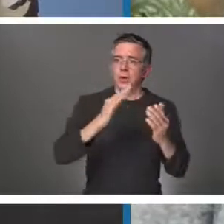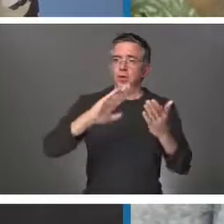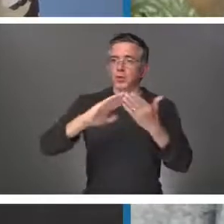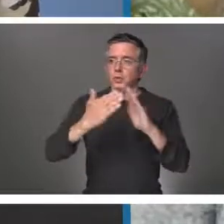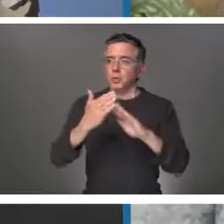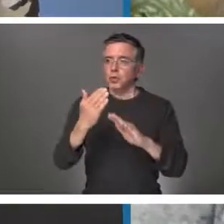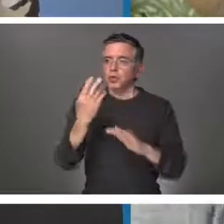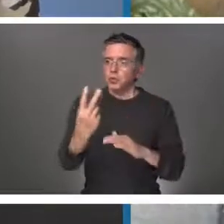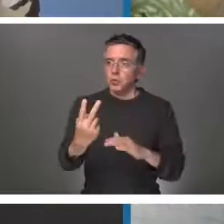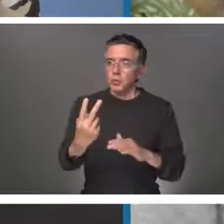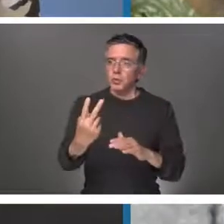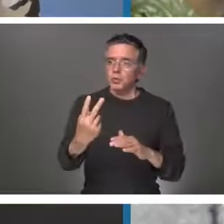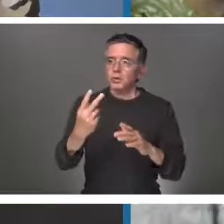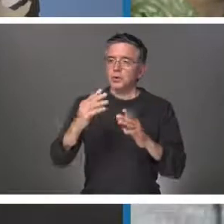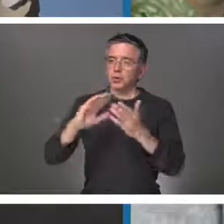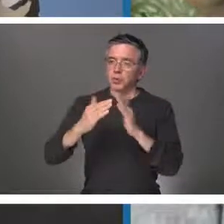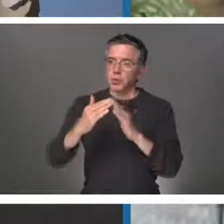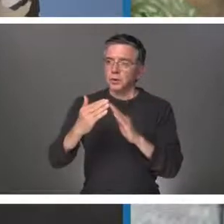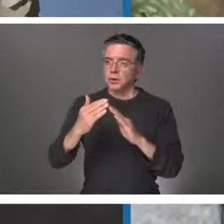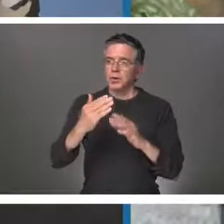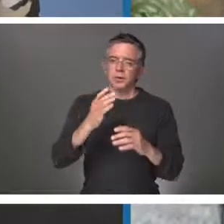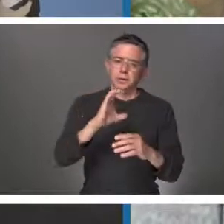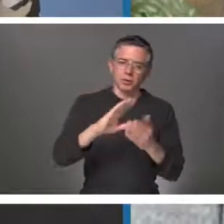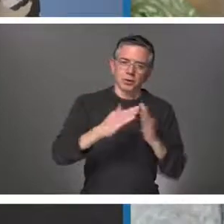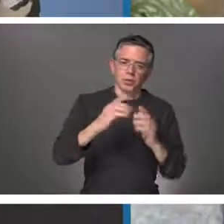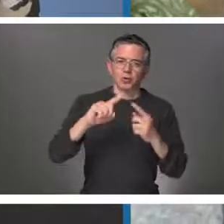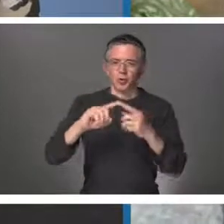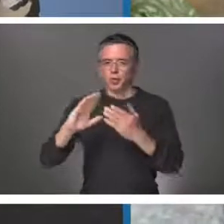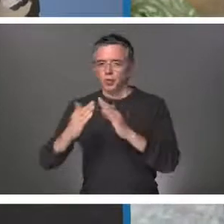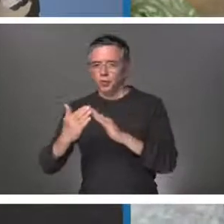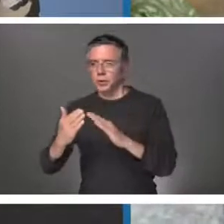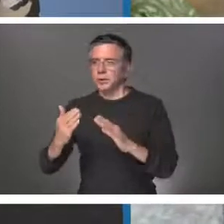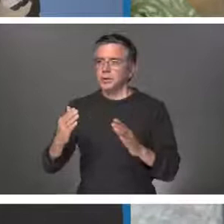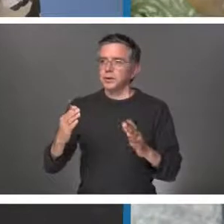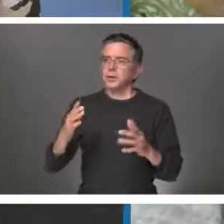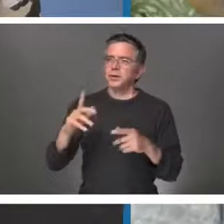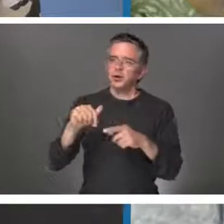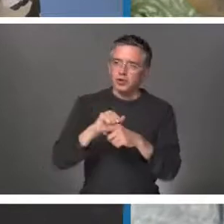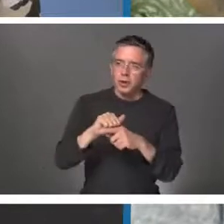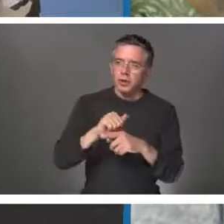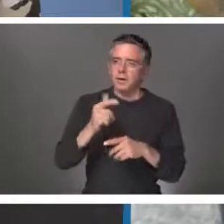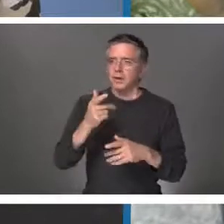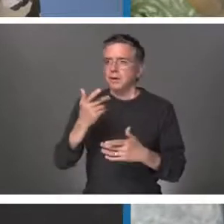LETI, the Latino Education Training Institute, the Farmworker Center, and Catholic Community Services,